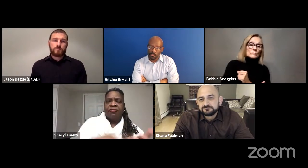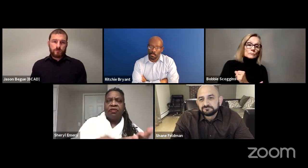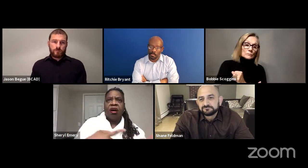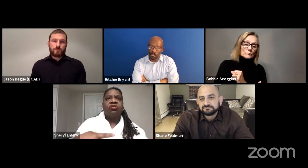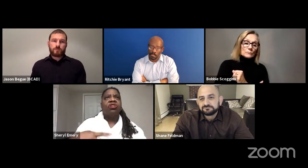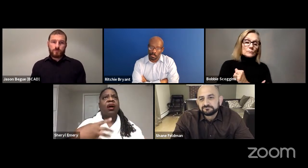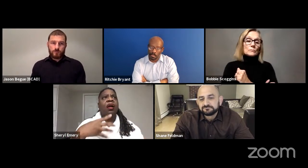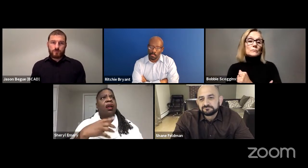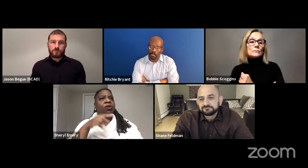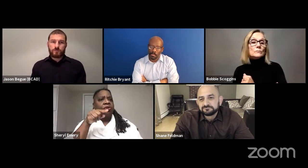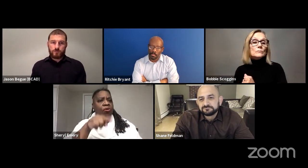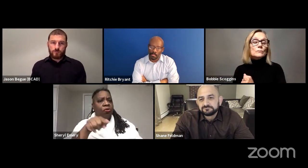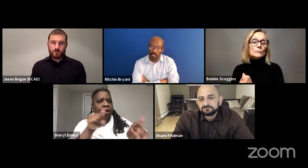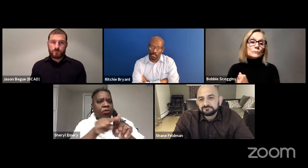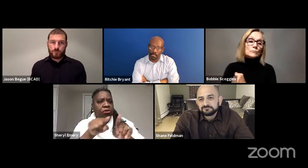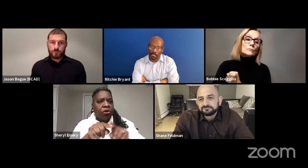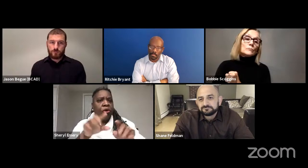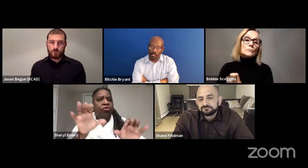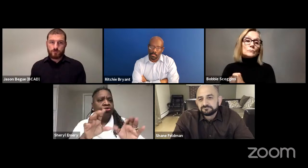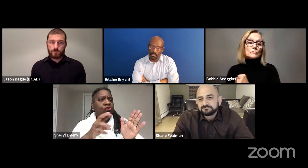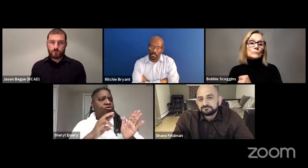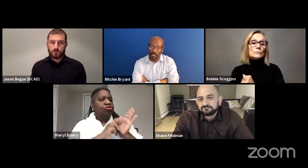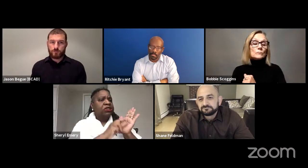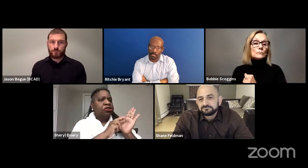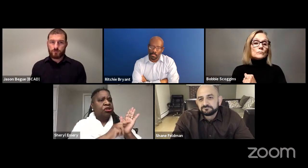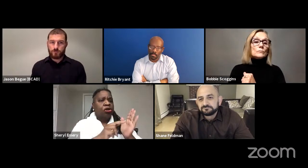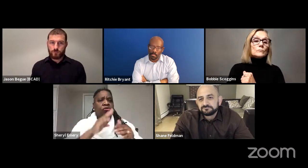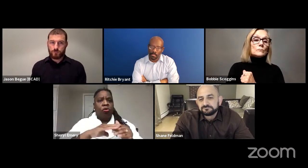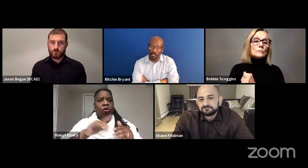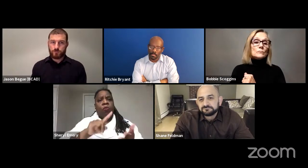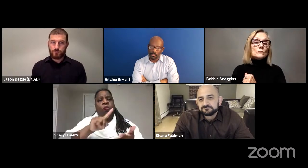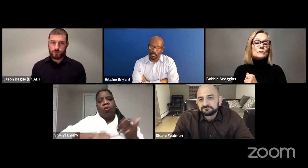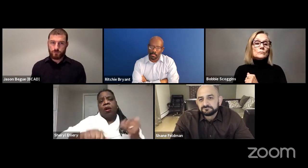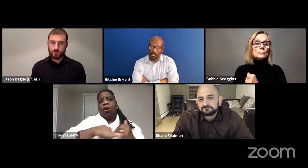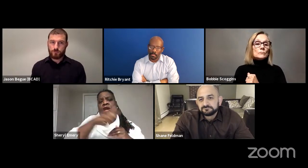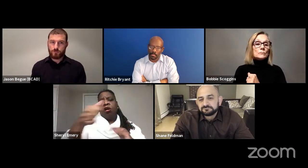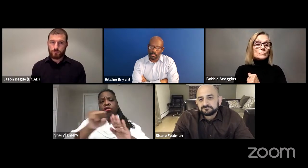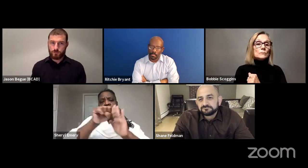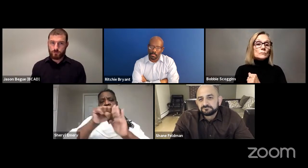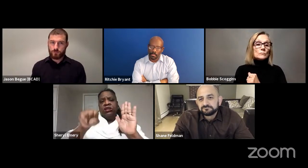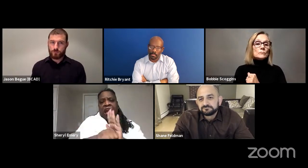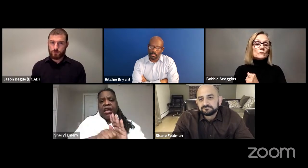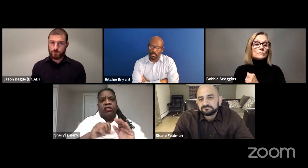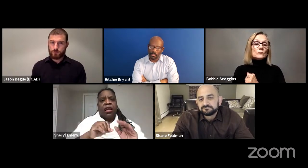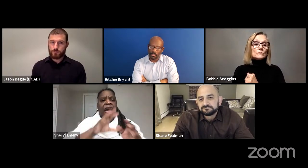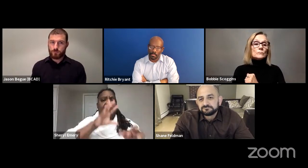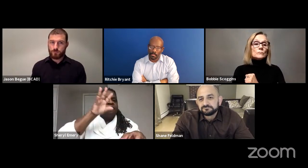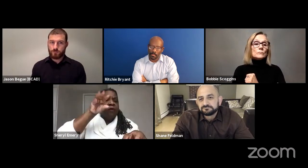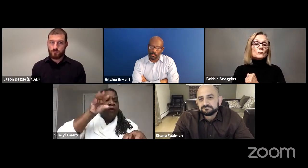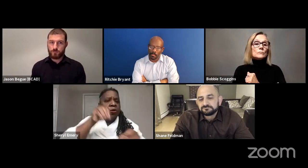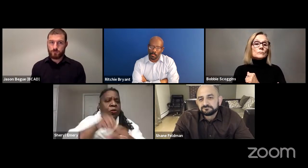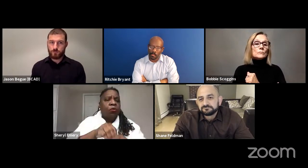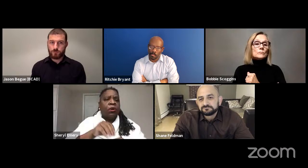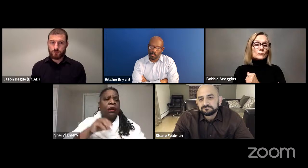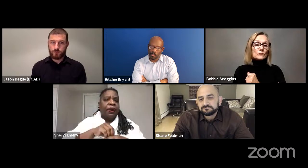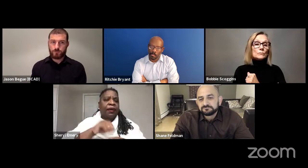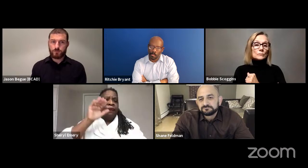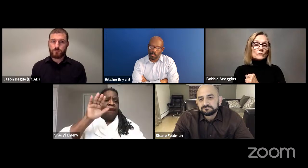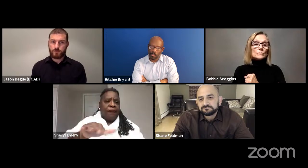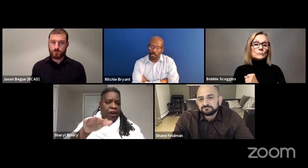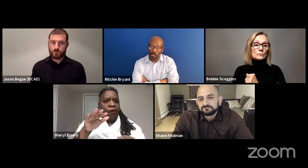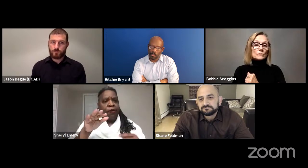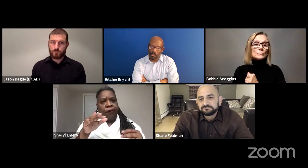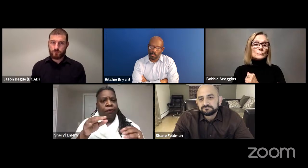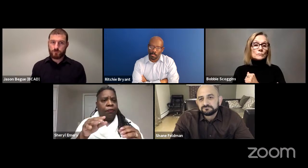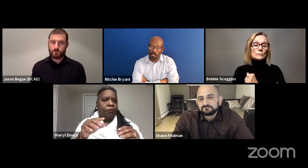in the discussions. You also need to do your due diligence on what other states are doing